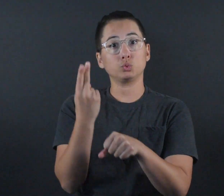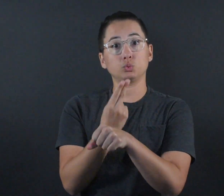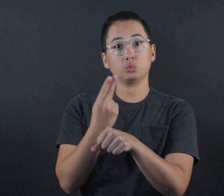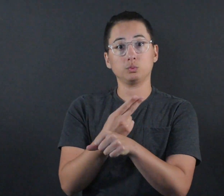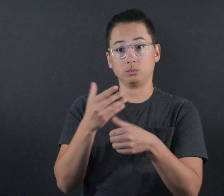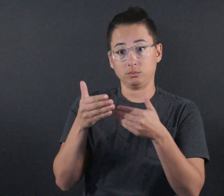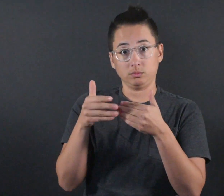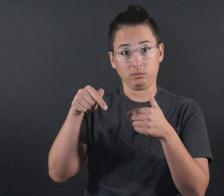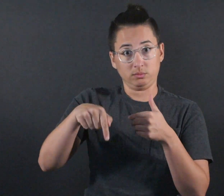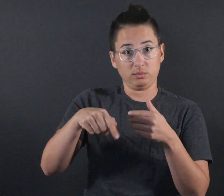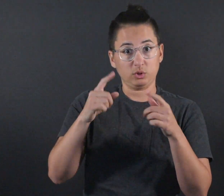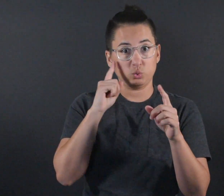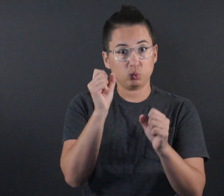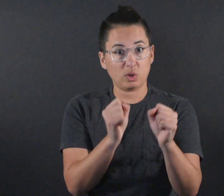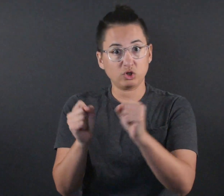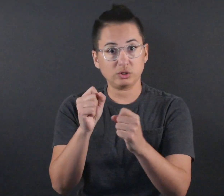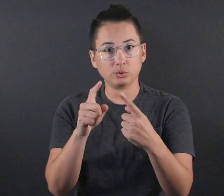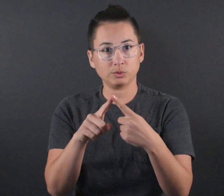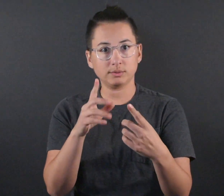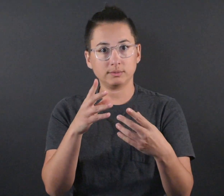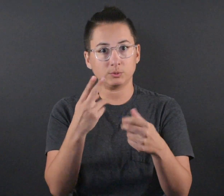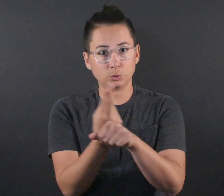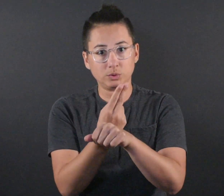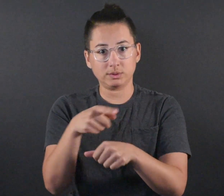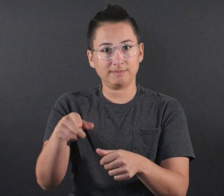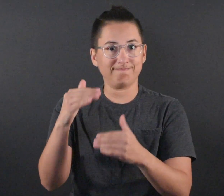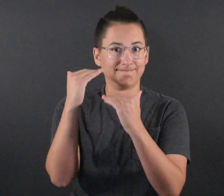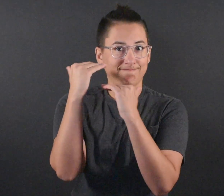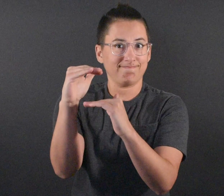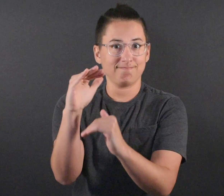Providers are using the following strategies to use this limited vaccine: